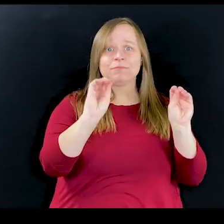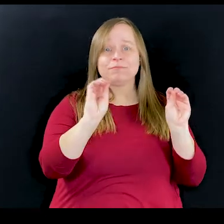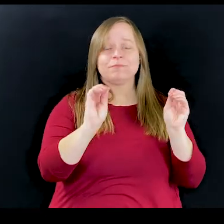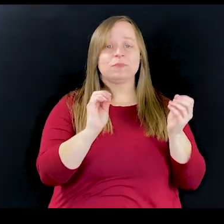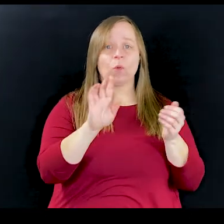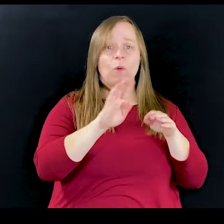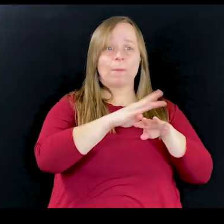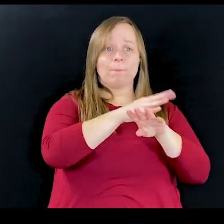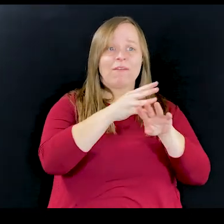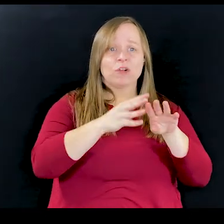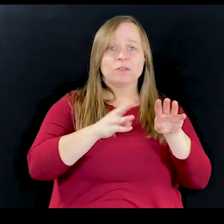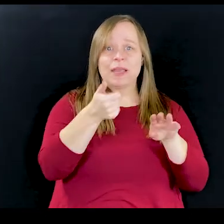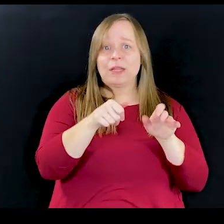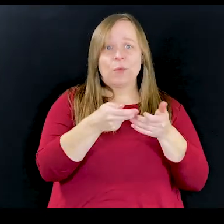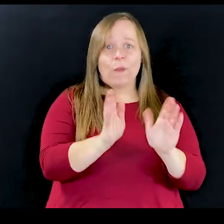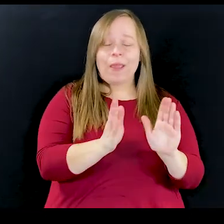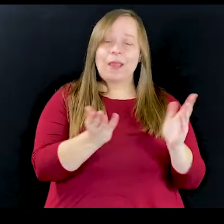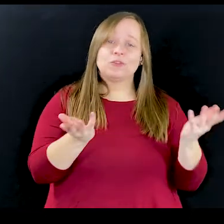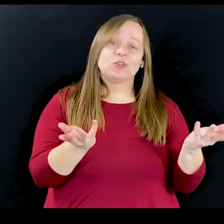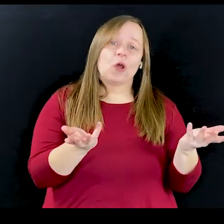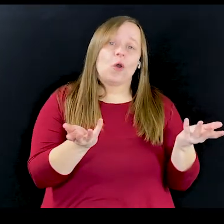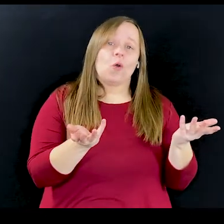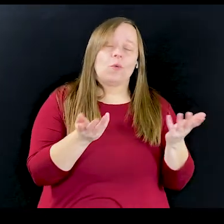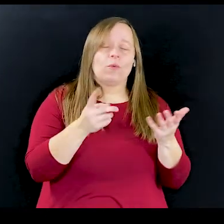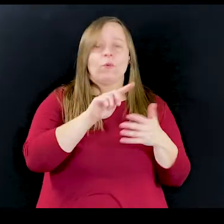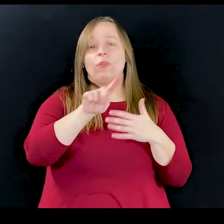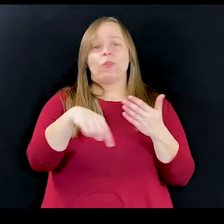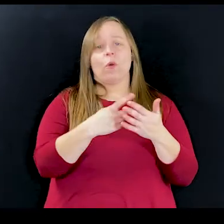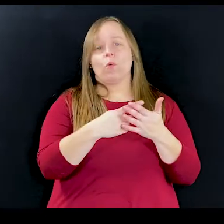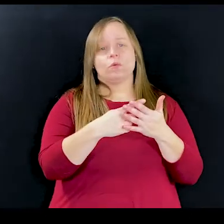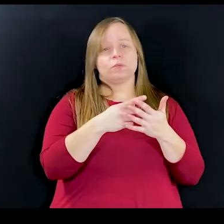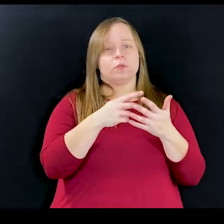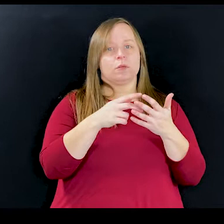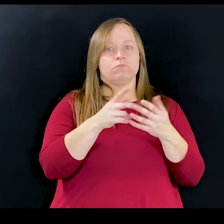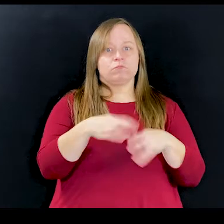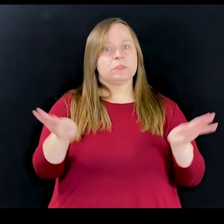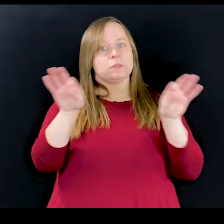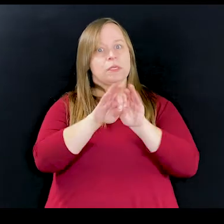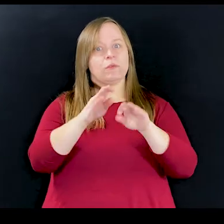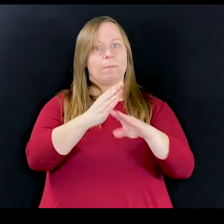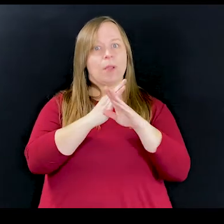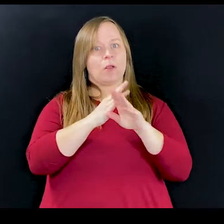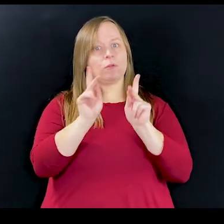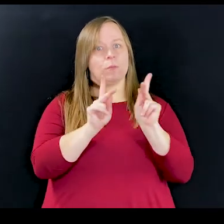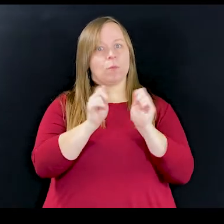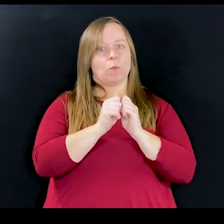ramped or beveled in any way. These are significant barriers for people